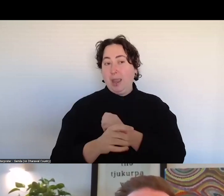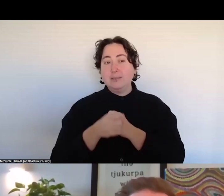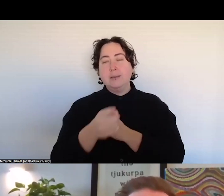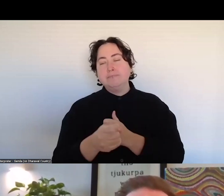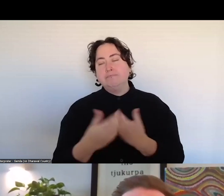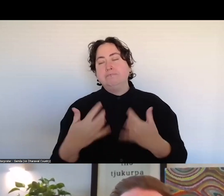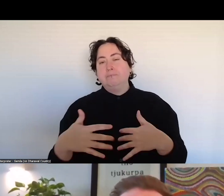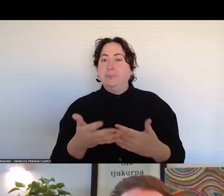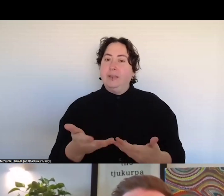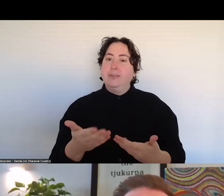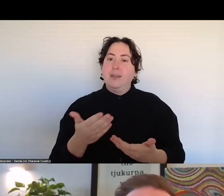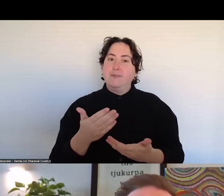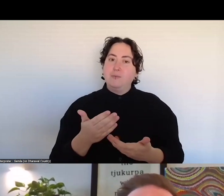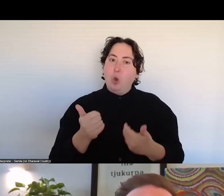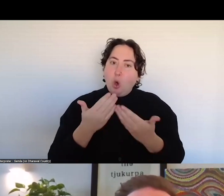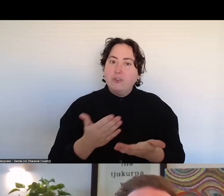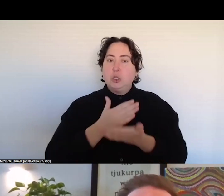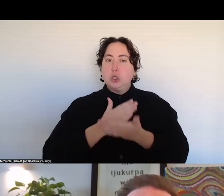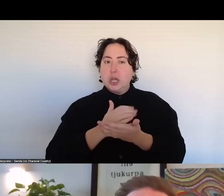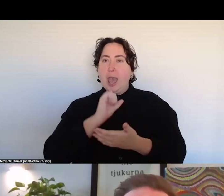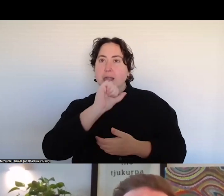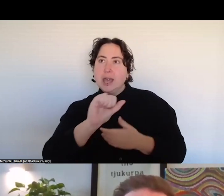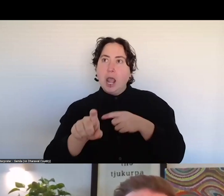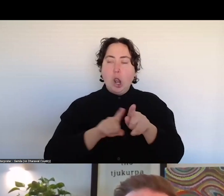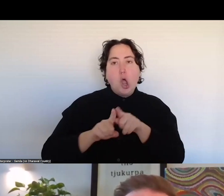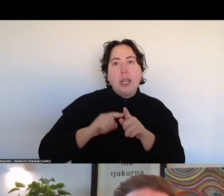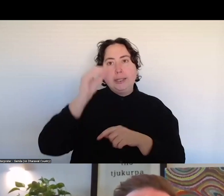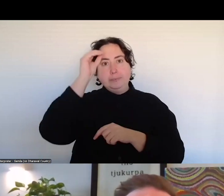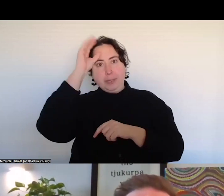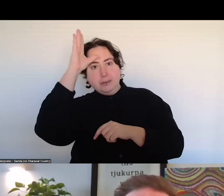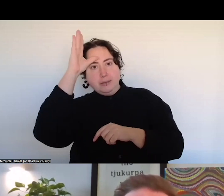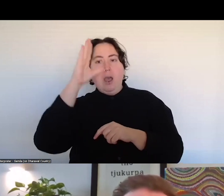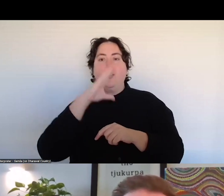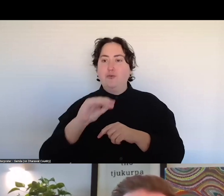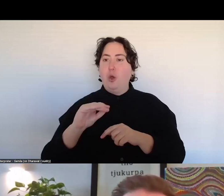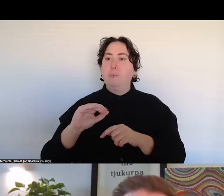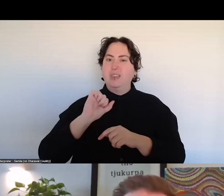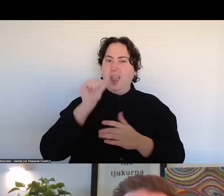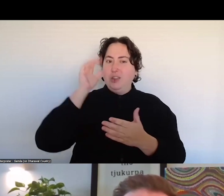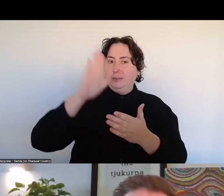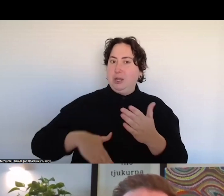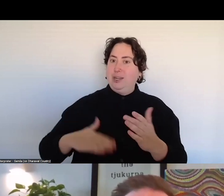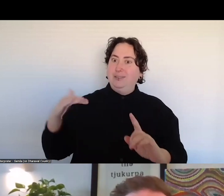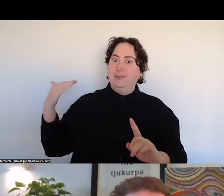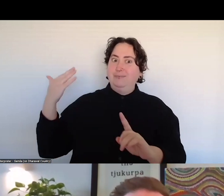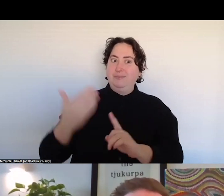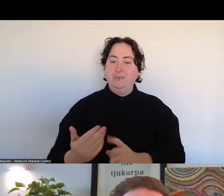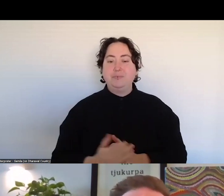reflections and share some of the learnings they have taken along the way. This is your chance to